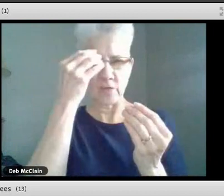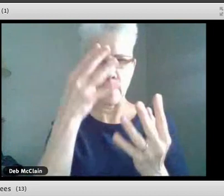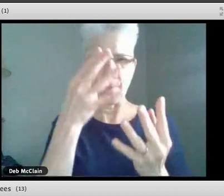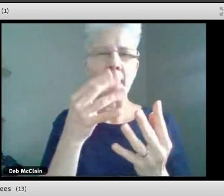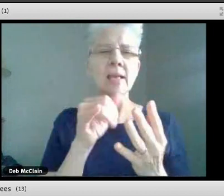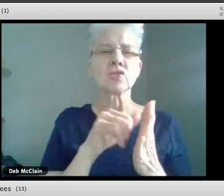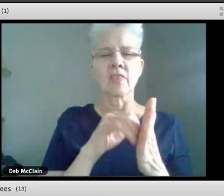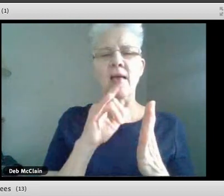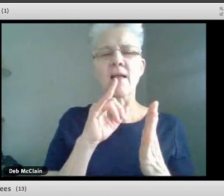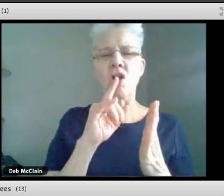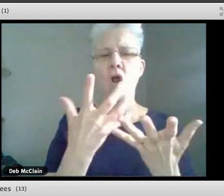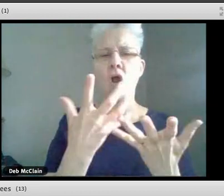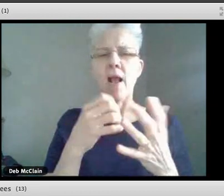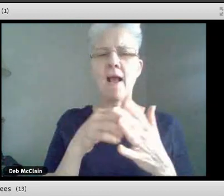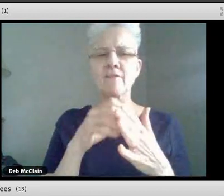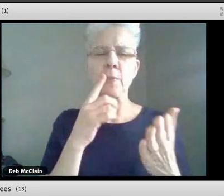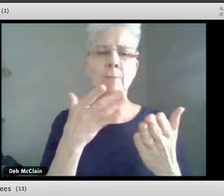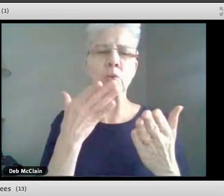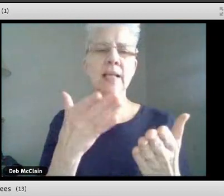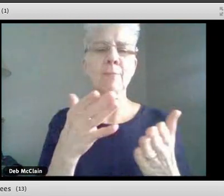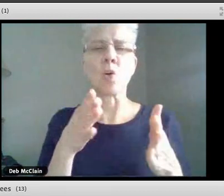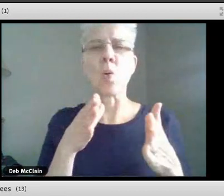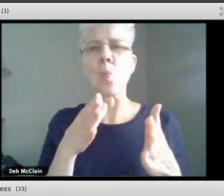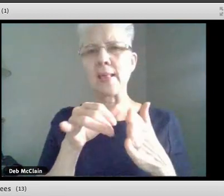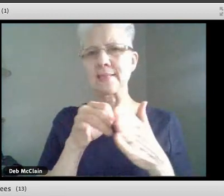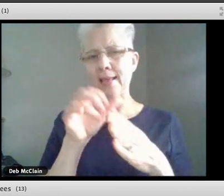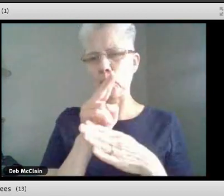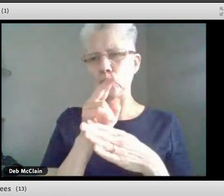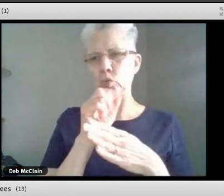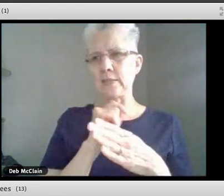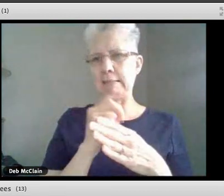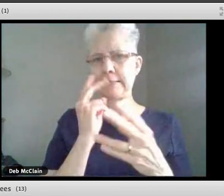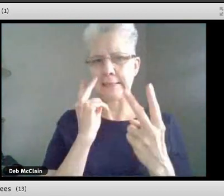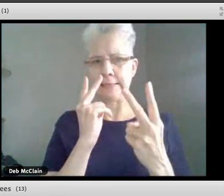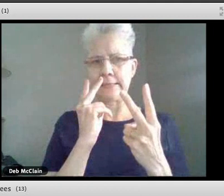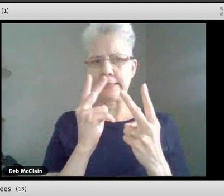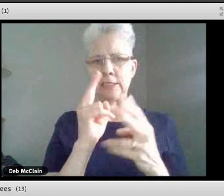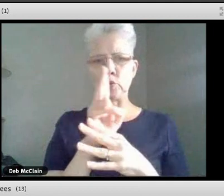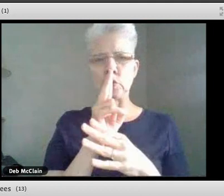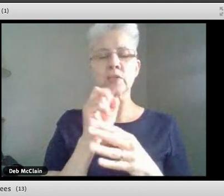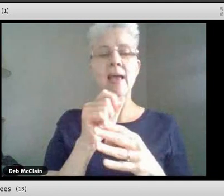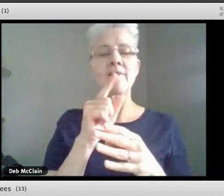have to be presentable in ways that users can perceive. So they have to be able to see the information...